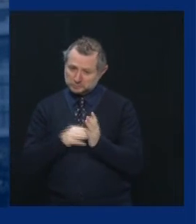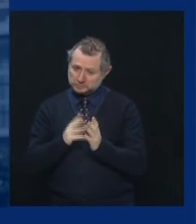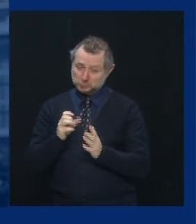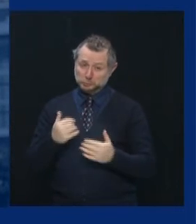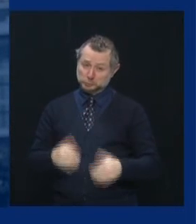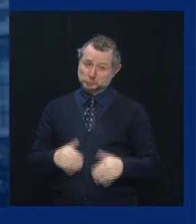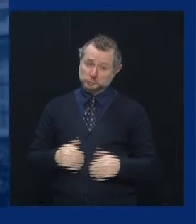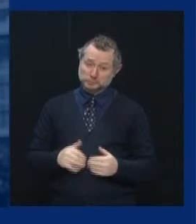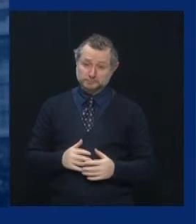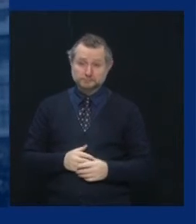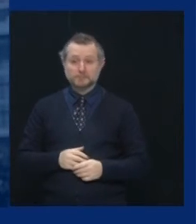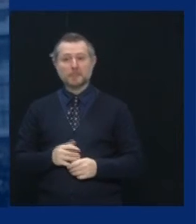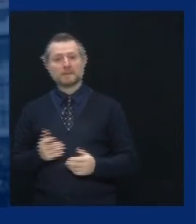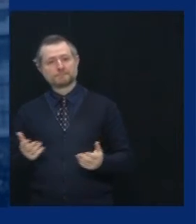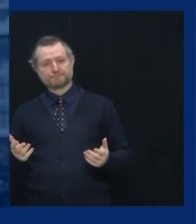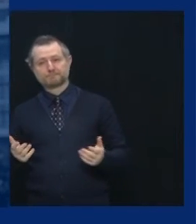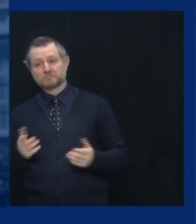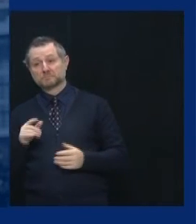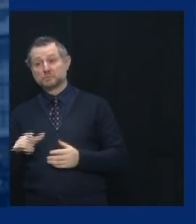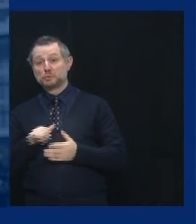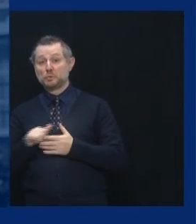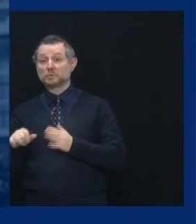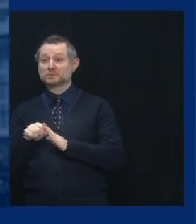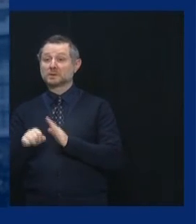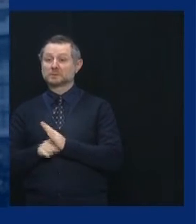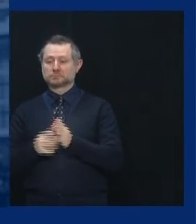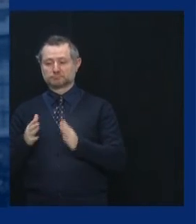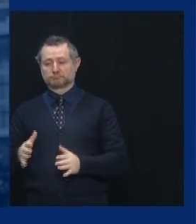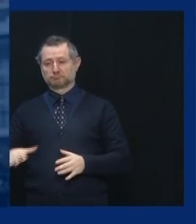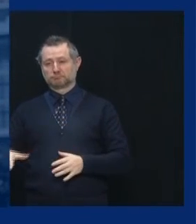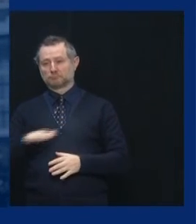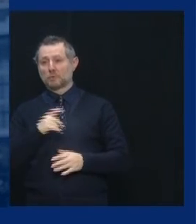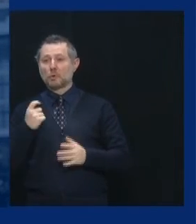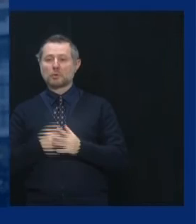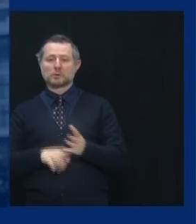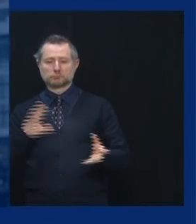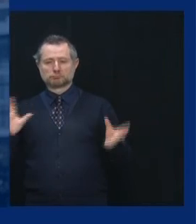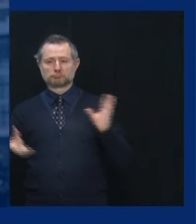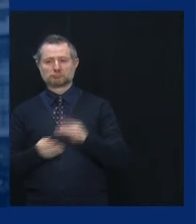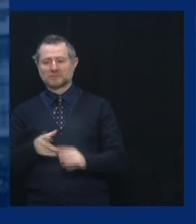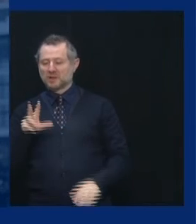FOR THREE YEARS.